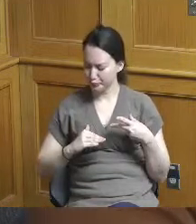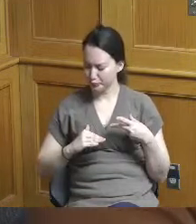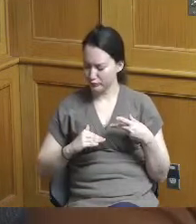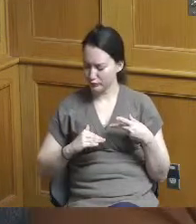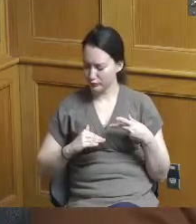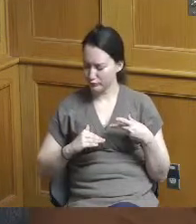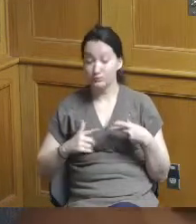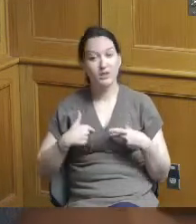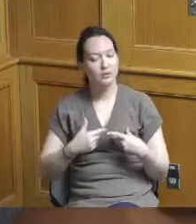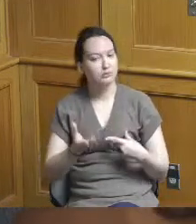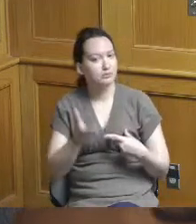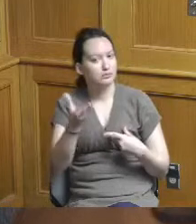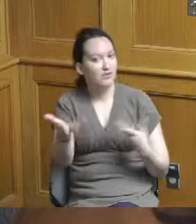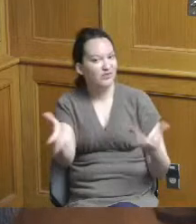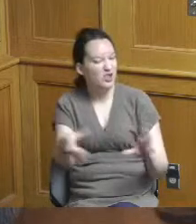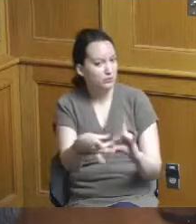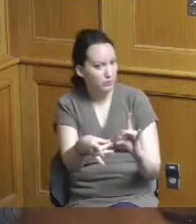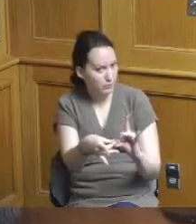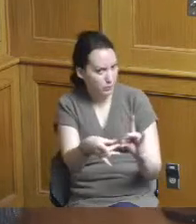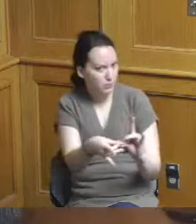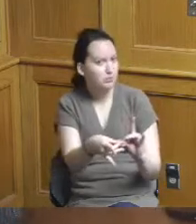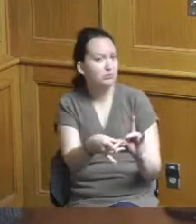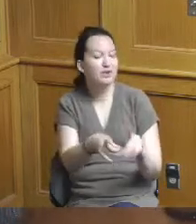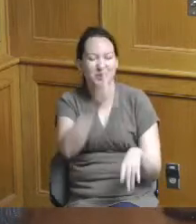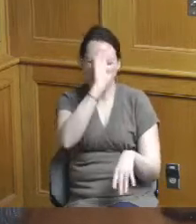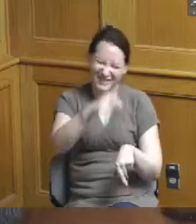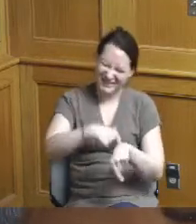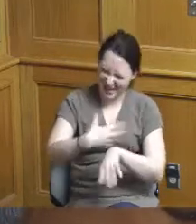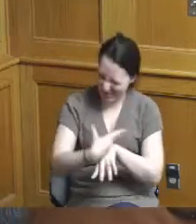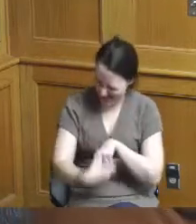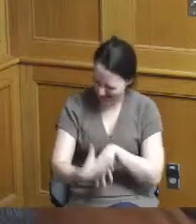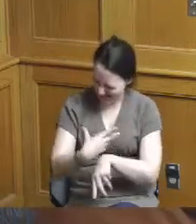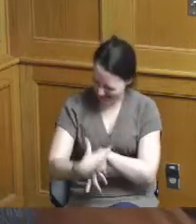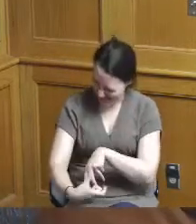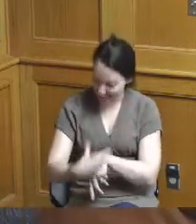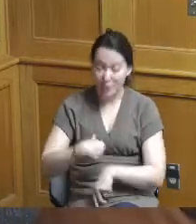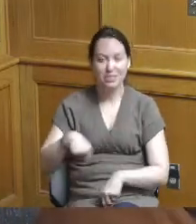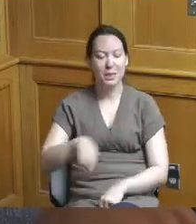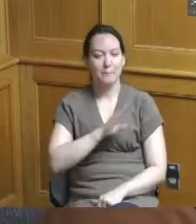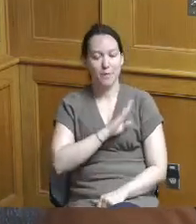I had brought it up before we again we run out of time because we got this board has put in so many